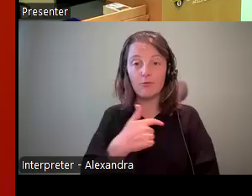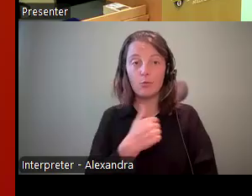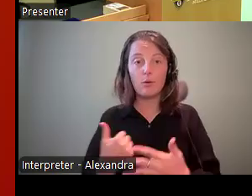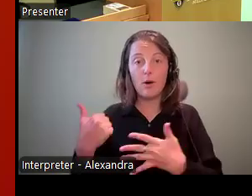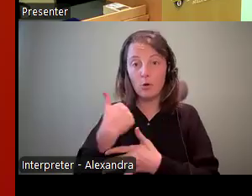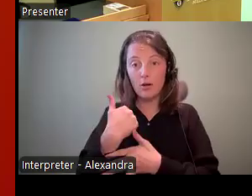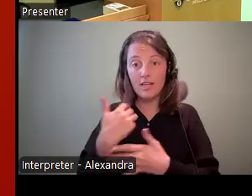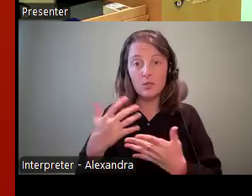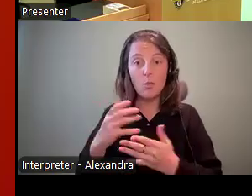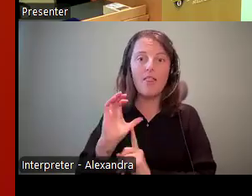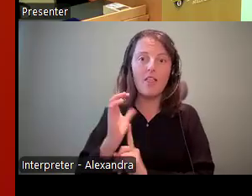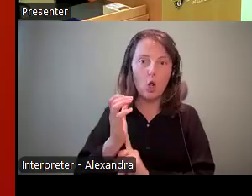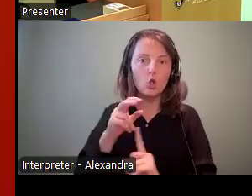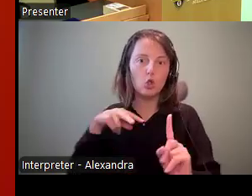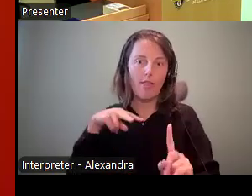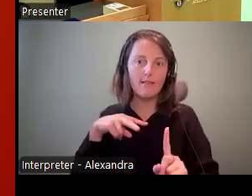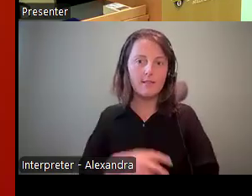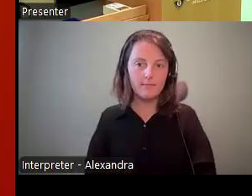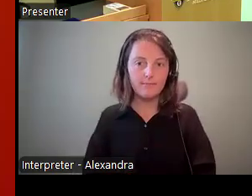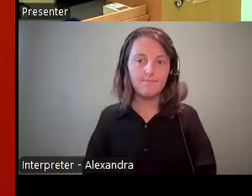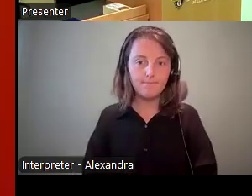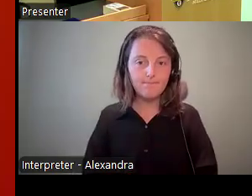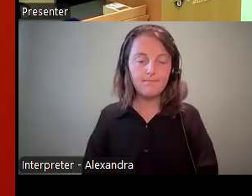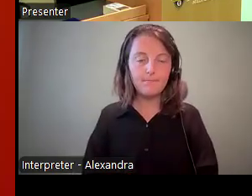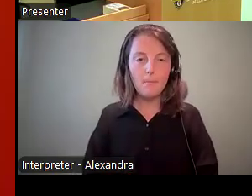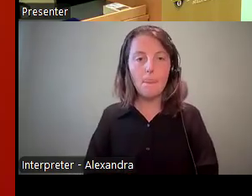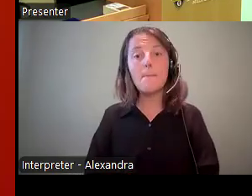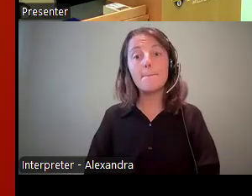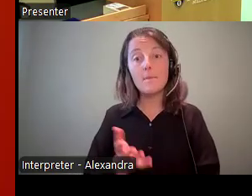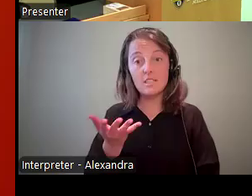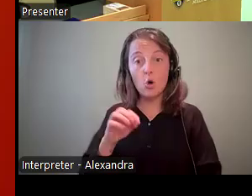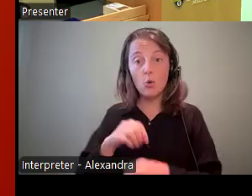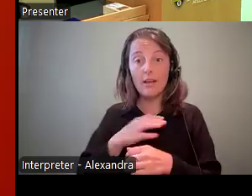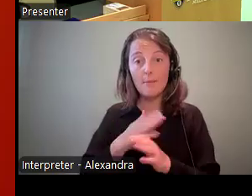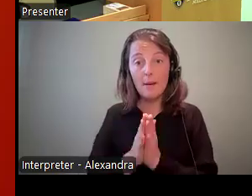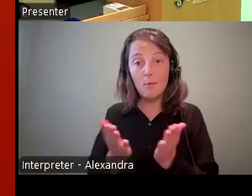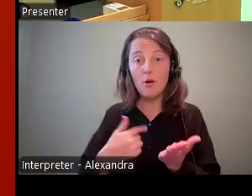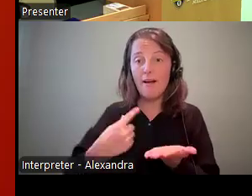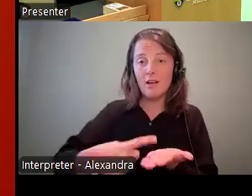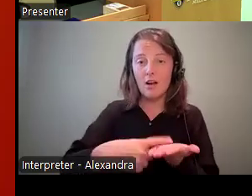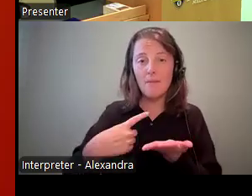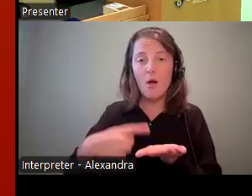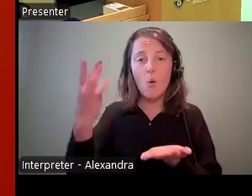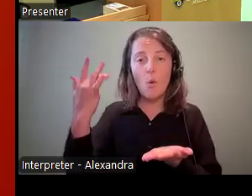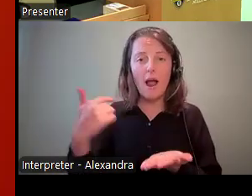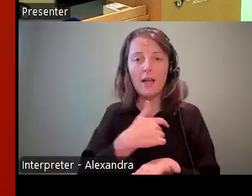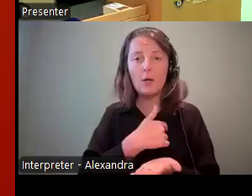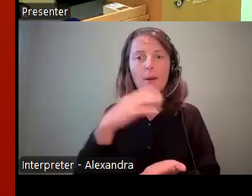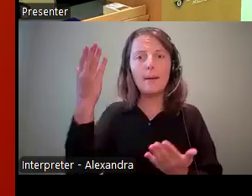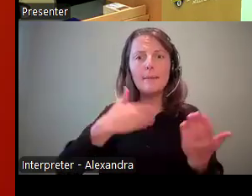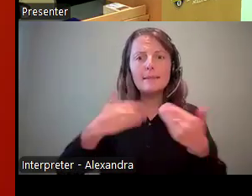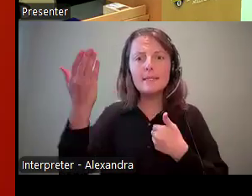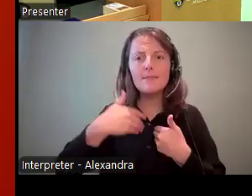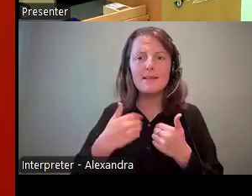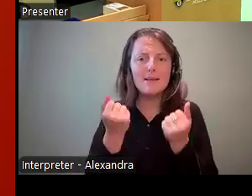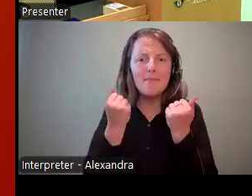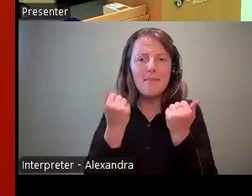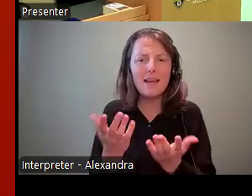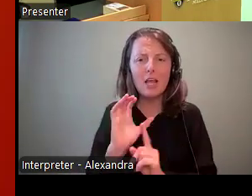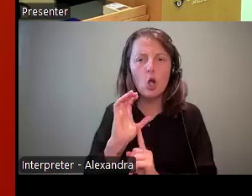So in my book I talk about the reasons why we miss so many culturally adaptive